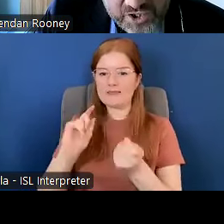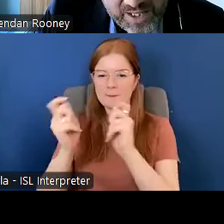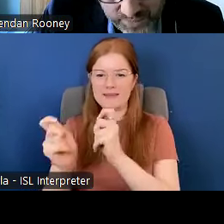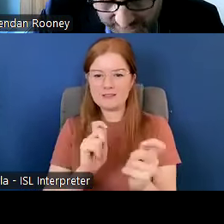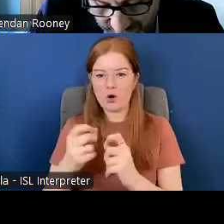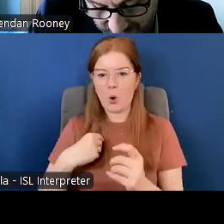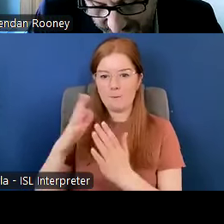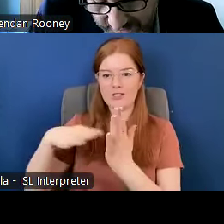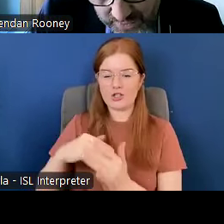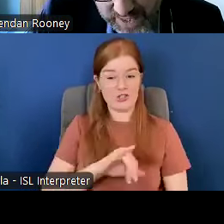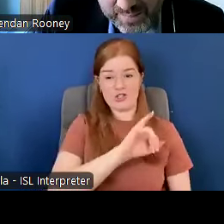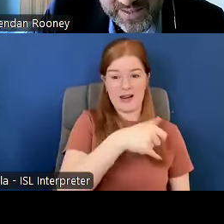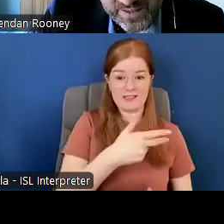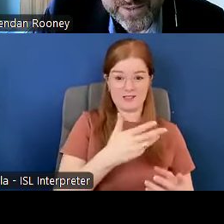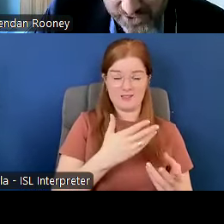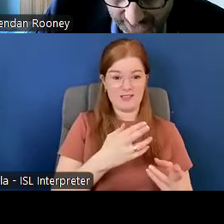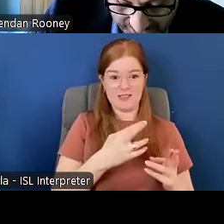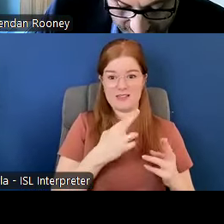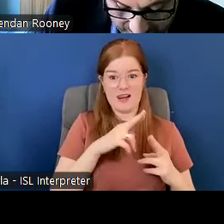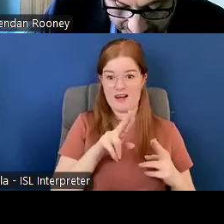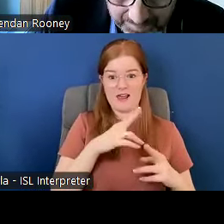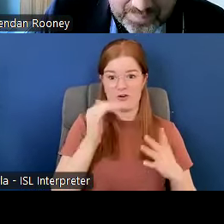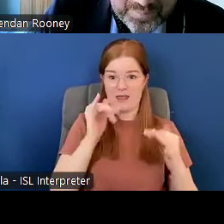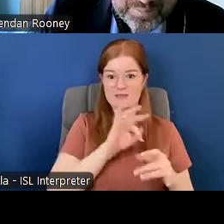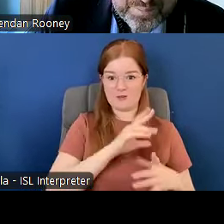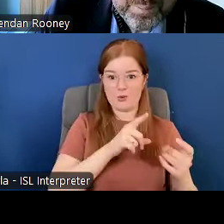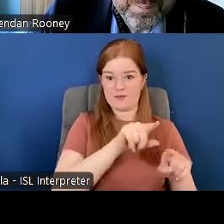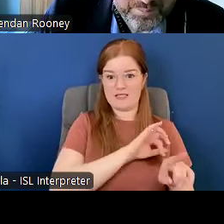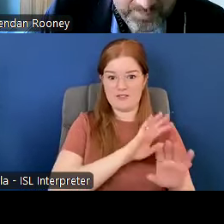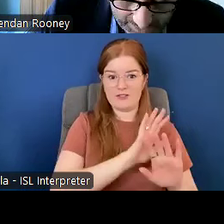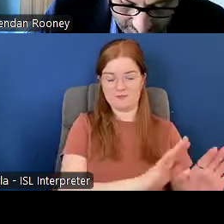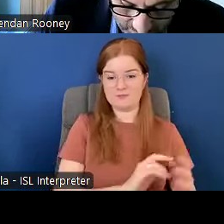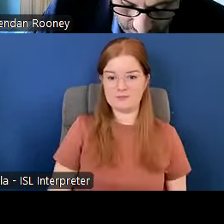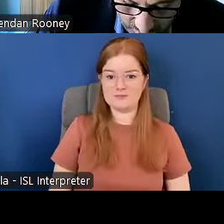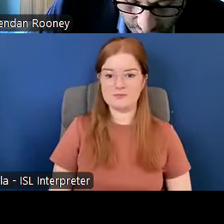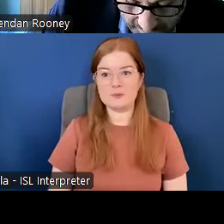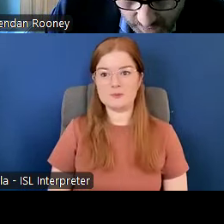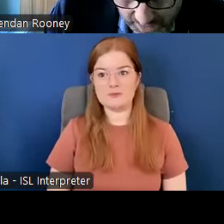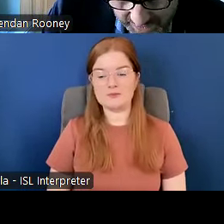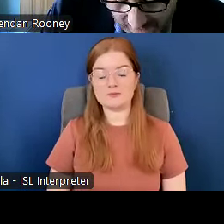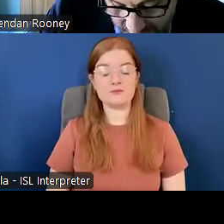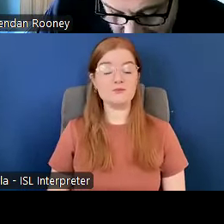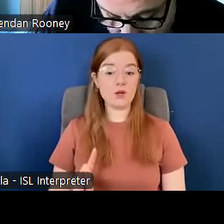Jellett was disinclined to allow himself such latitude. One of the qualities of